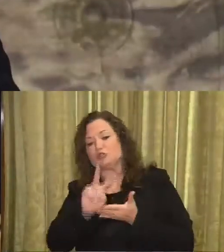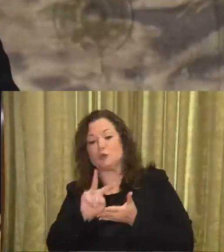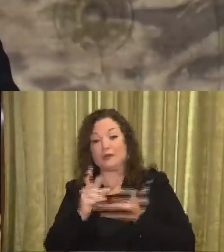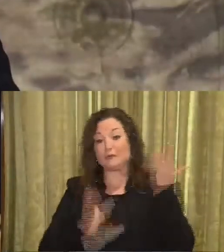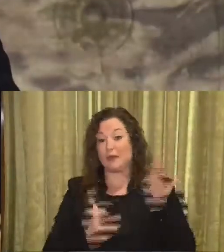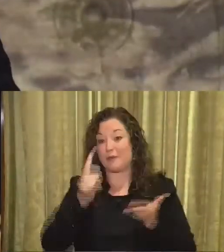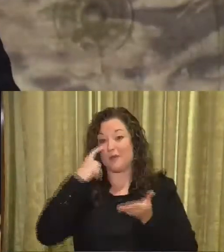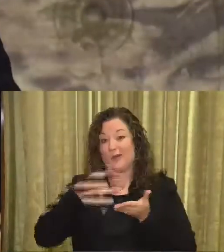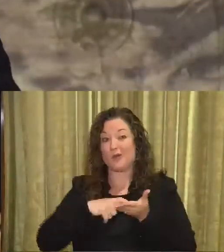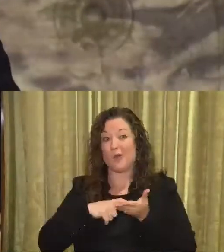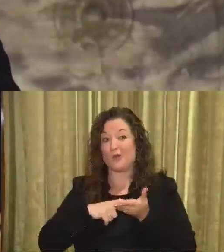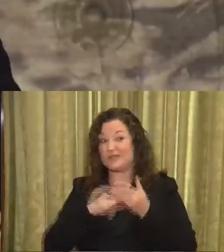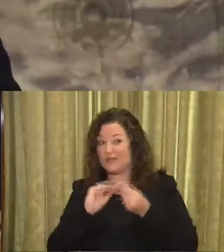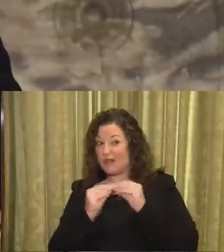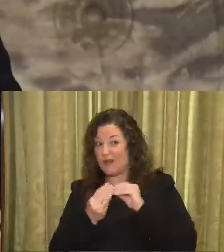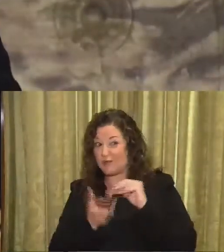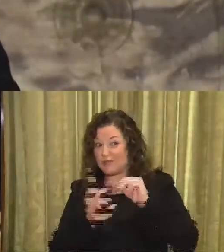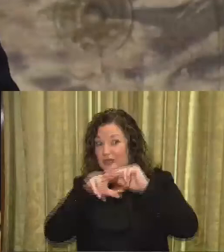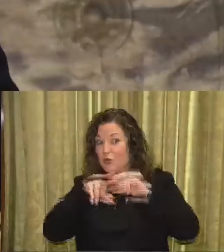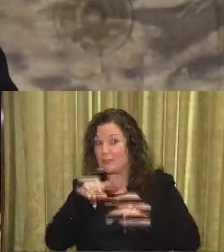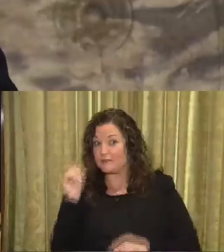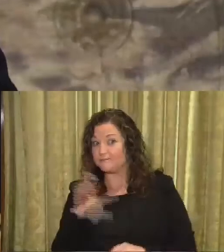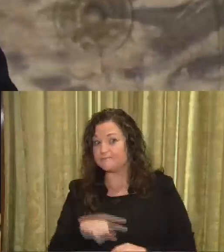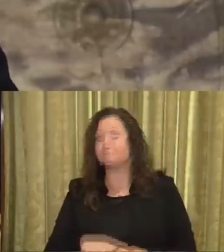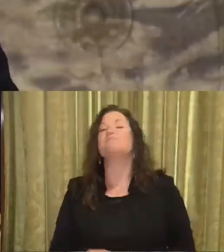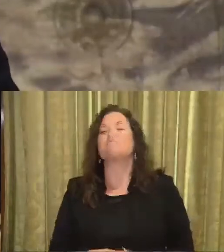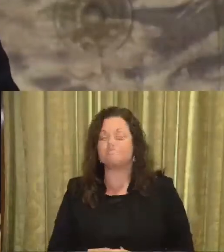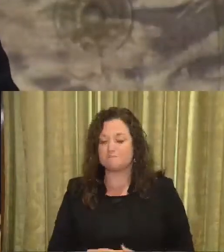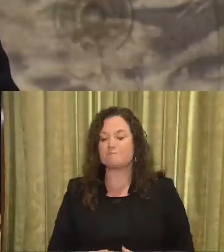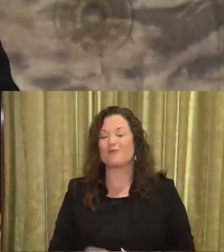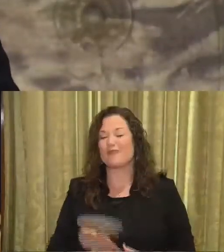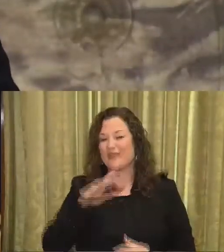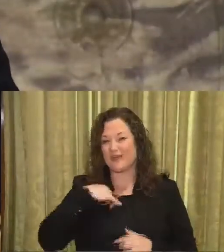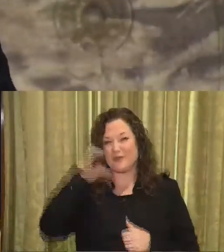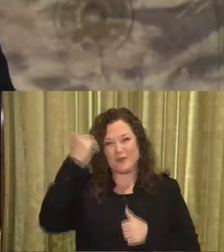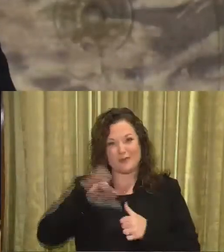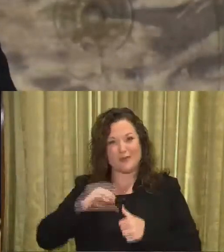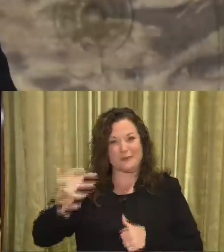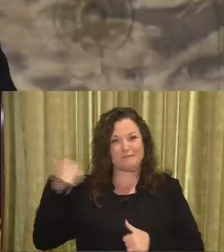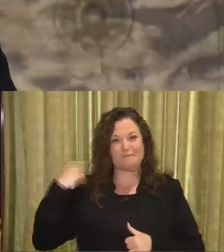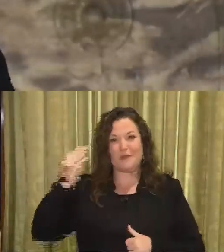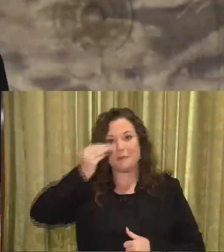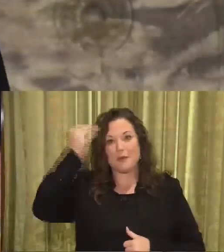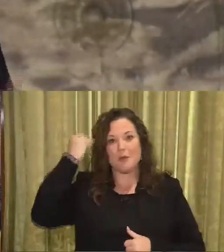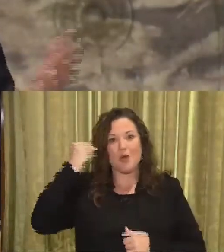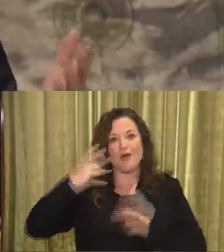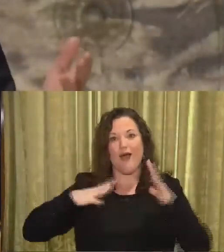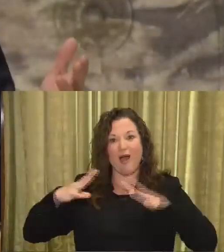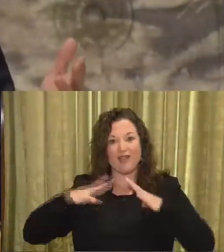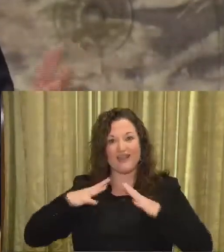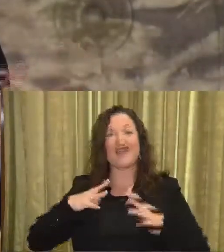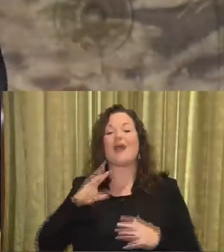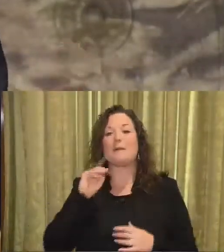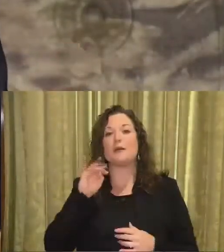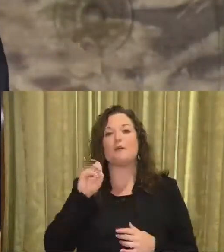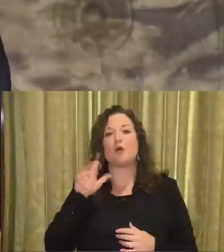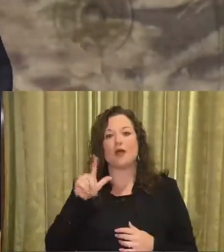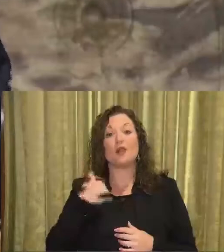these infections rise because of it. Why after Memorial Holiday after two weeks we did see an increase in the